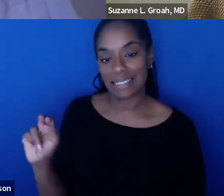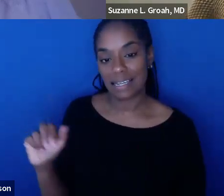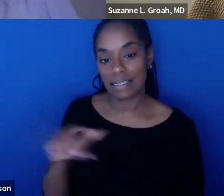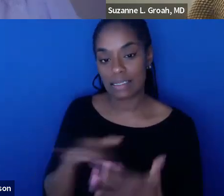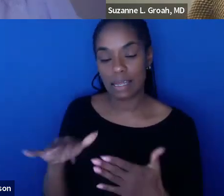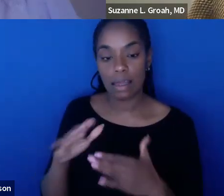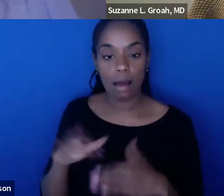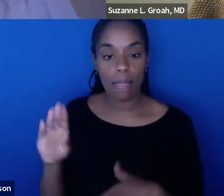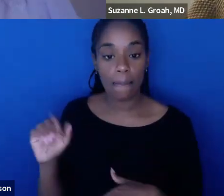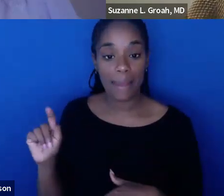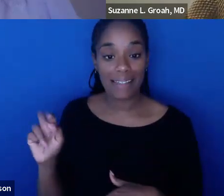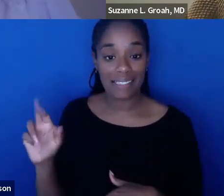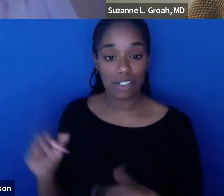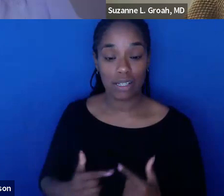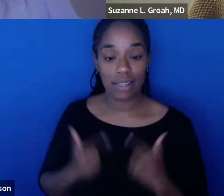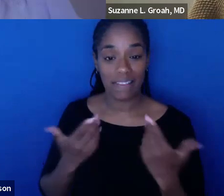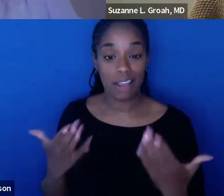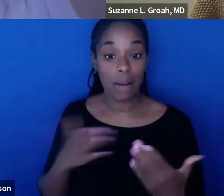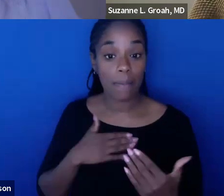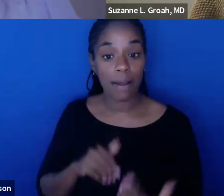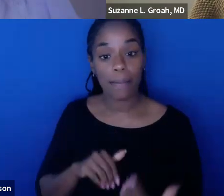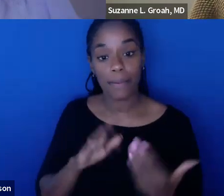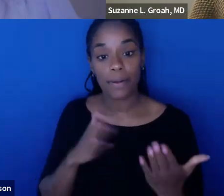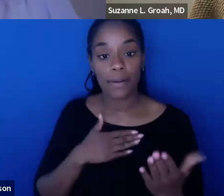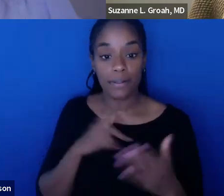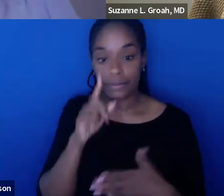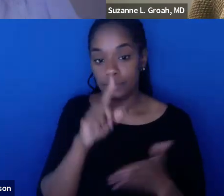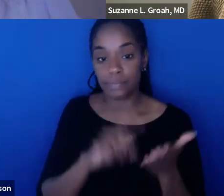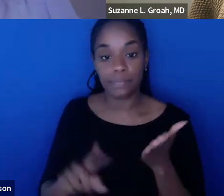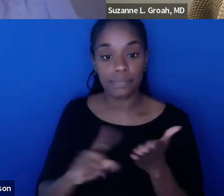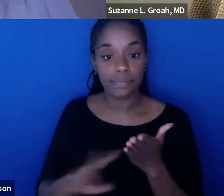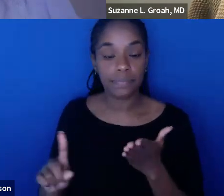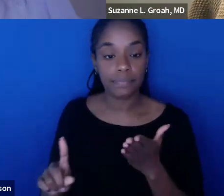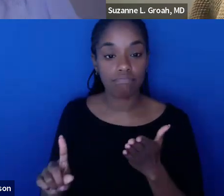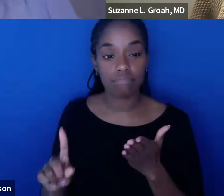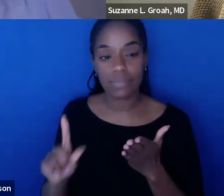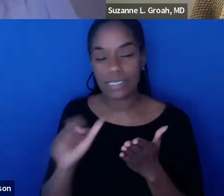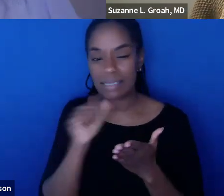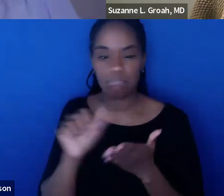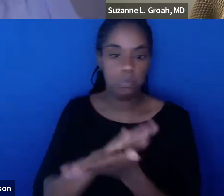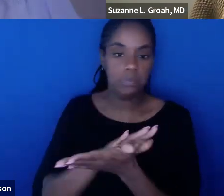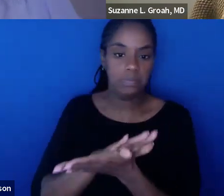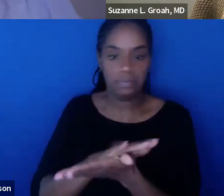So my approach and my research is not to wipe clean the slate of bacteria